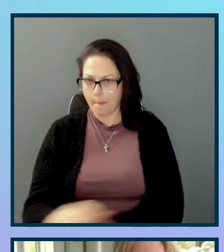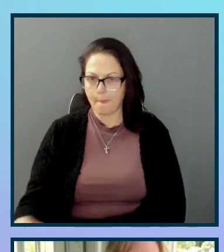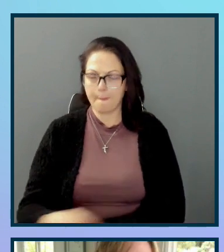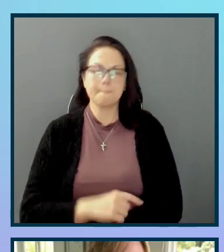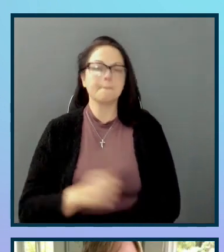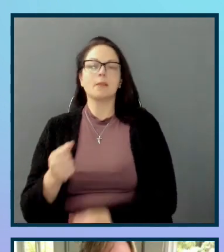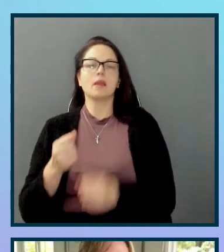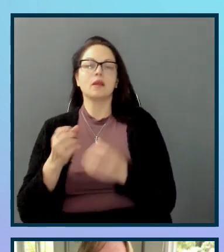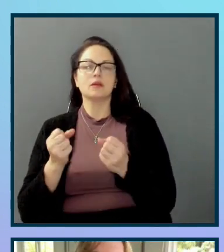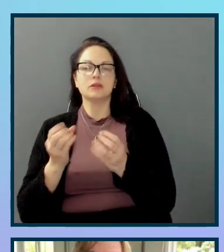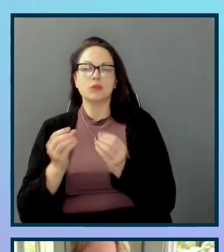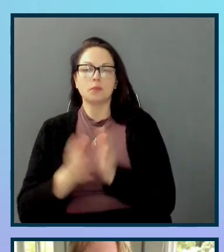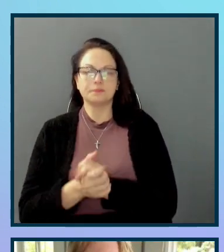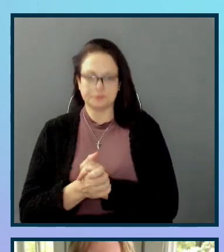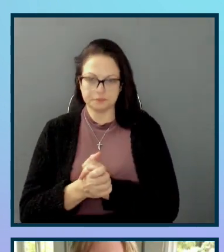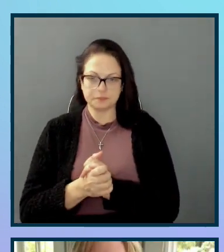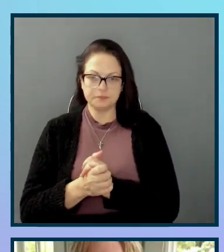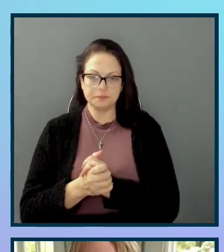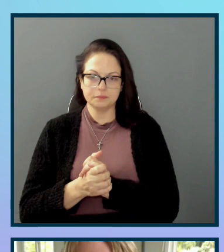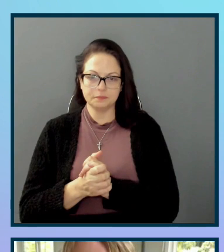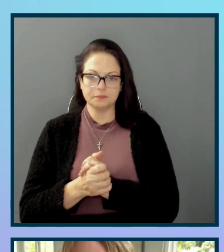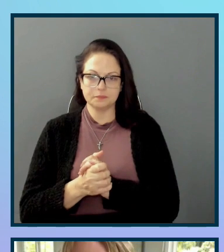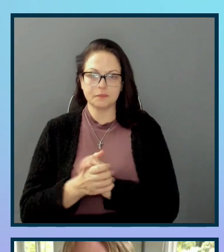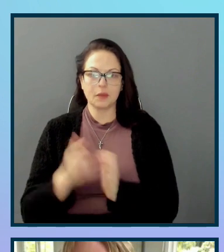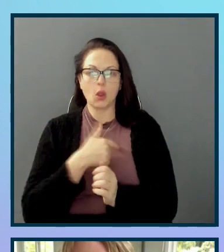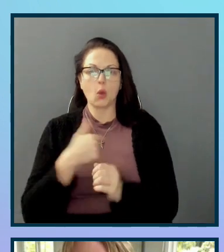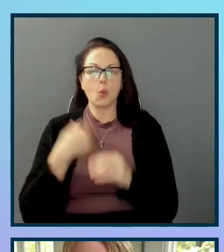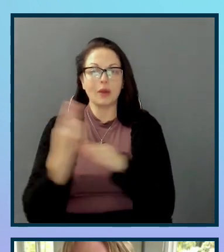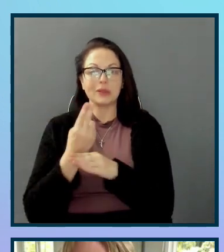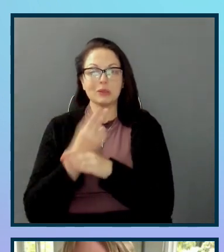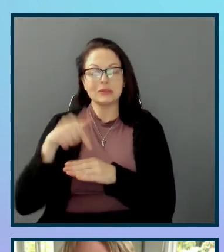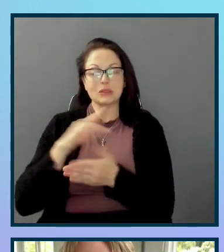So when we use this, we're basically in this central lane of the layers here,